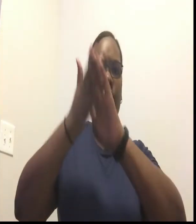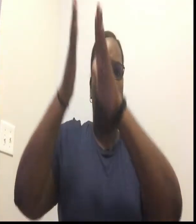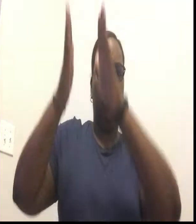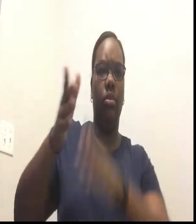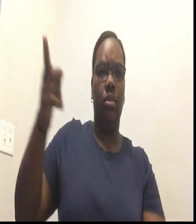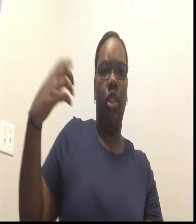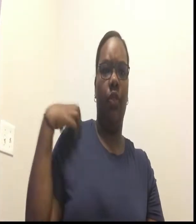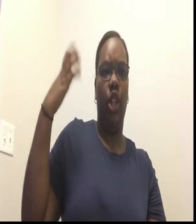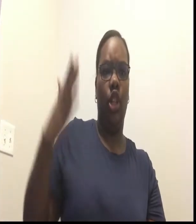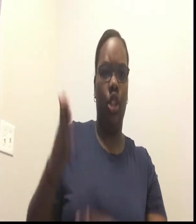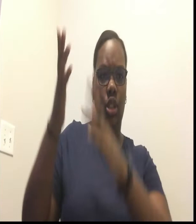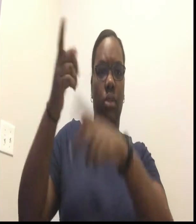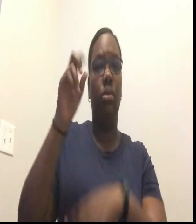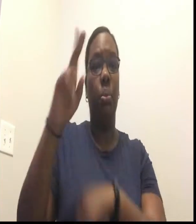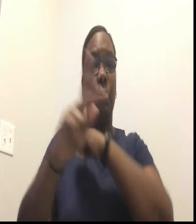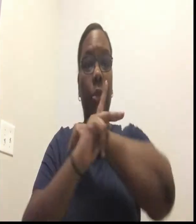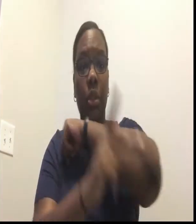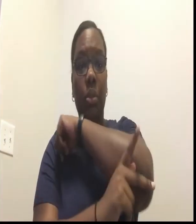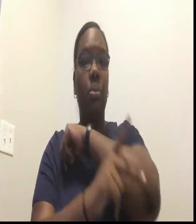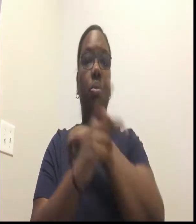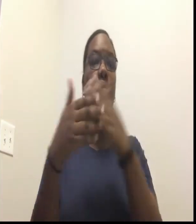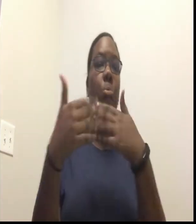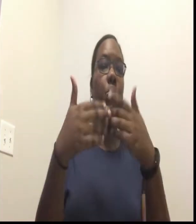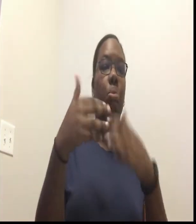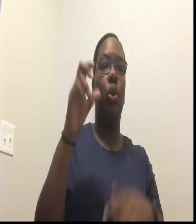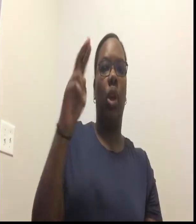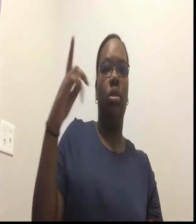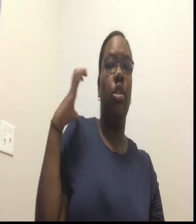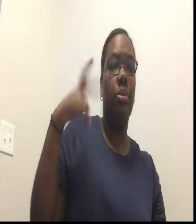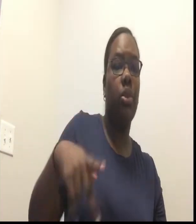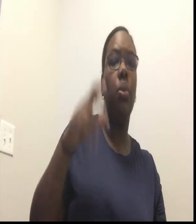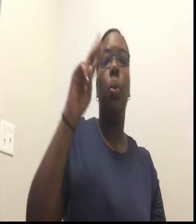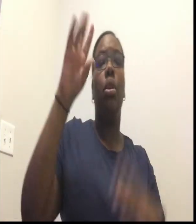whether that's the Parliamentarian - parliamentarian - whether it's the